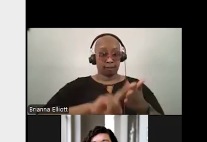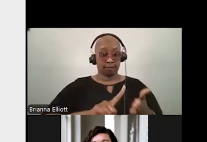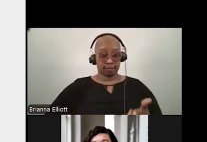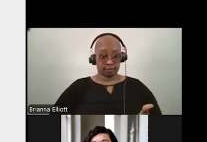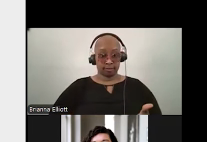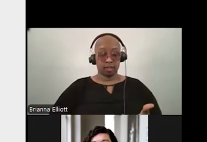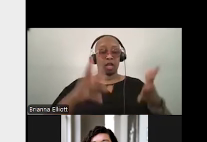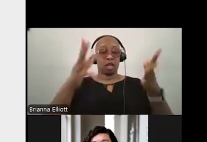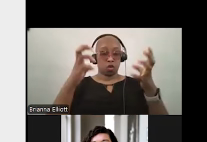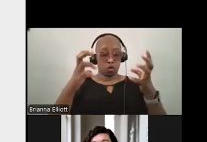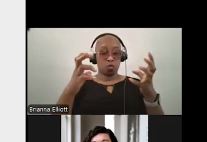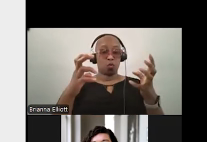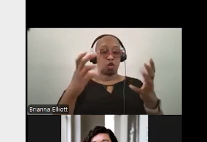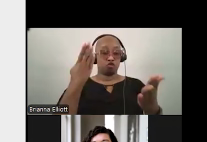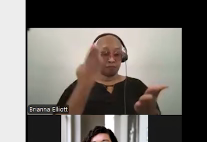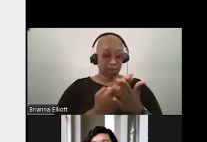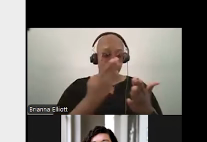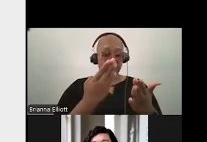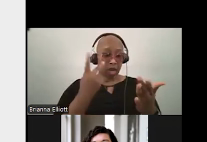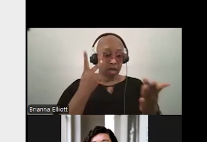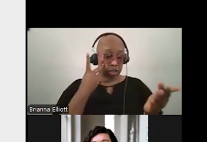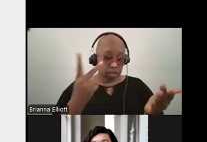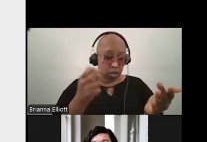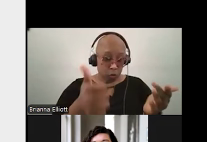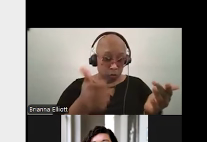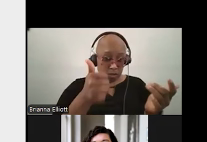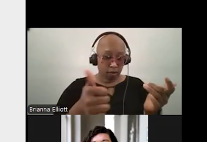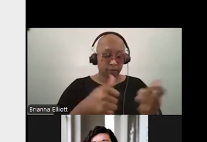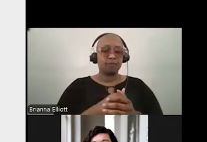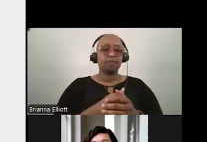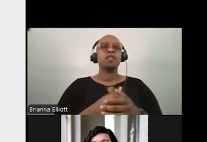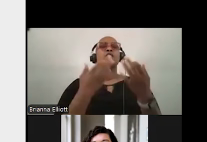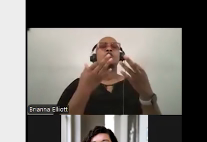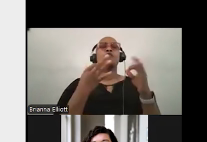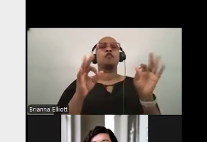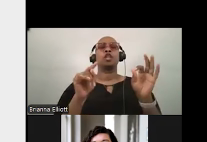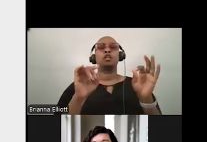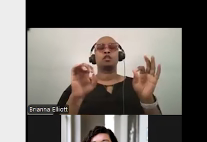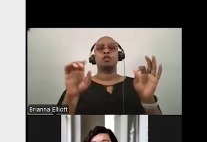own eyes. Let's talk about some free tools for testing that accessibility so you know what it